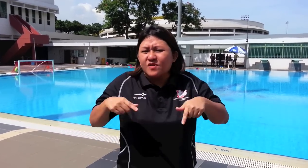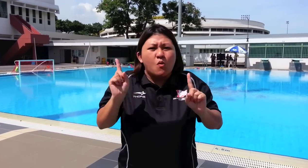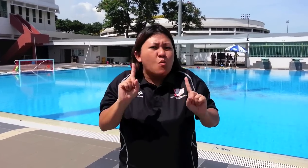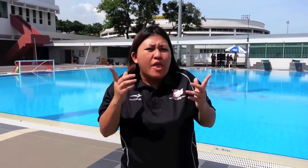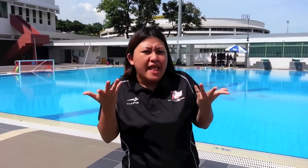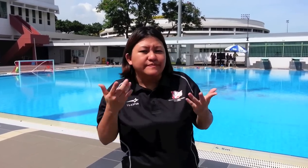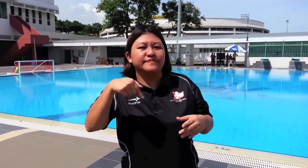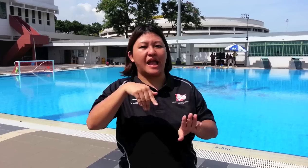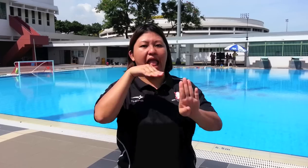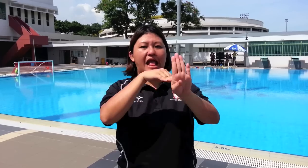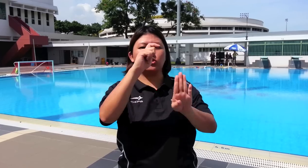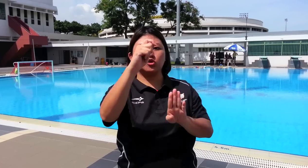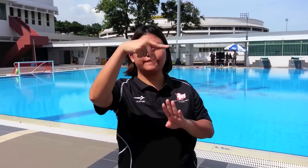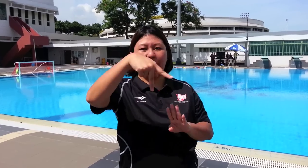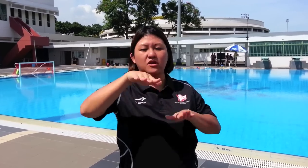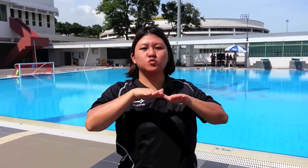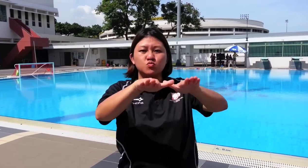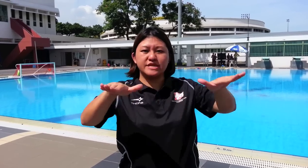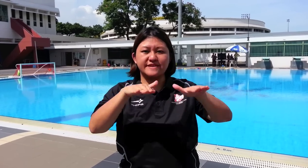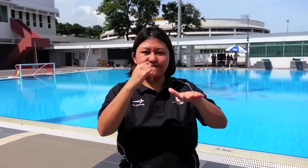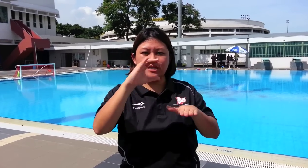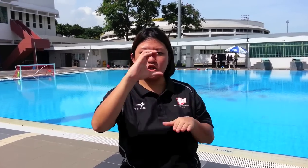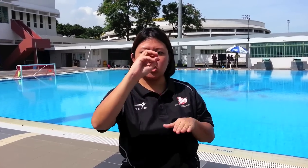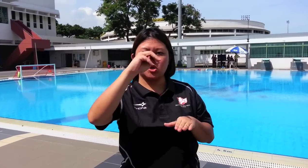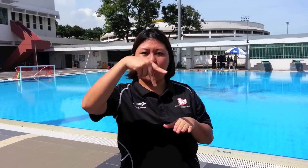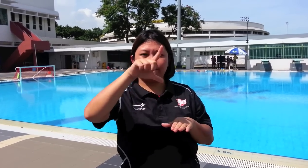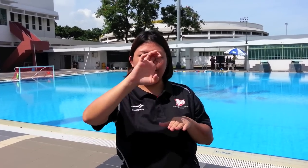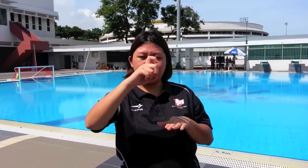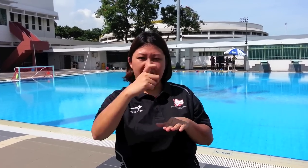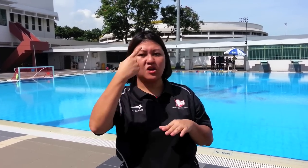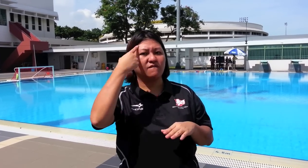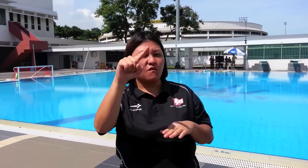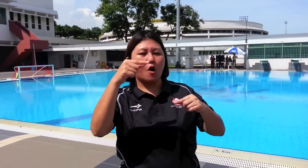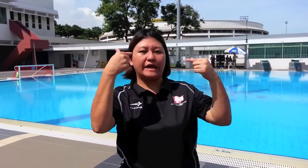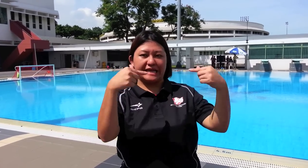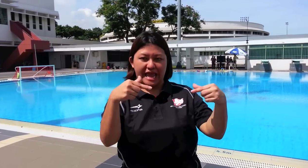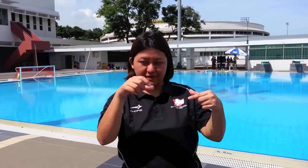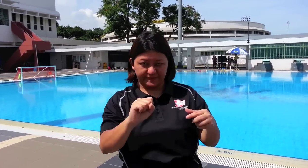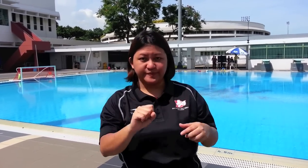I am here at Toa Payoh Swimming Complex for the games.